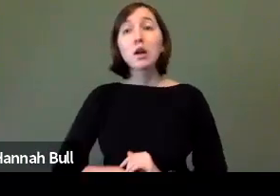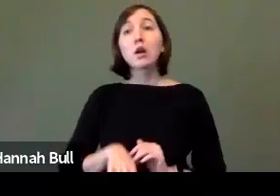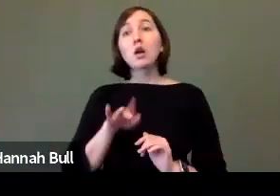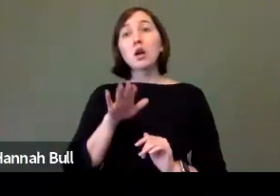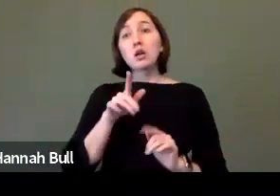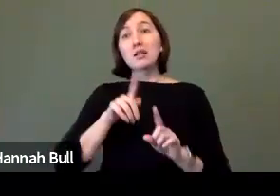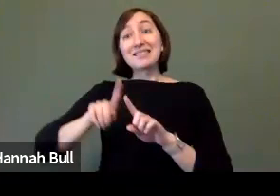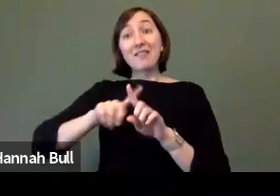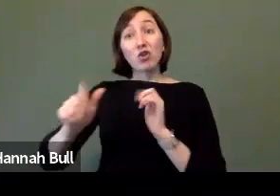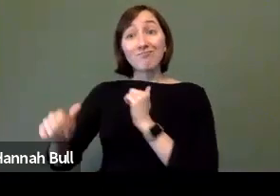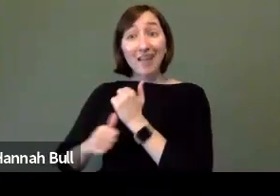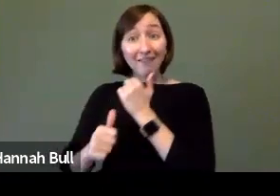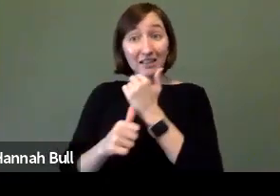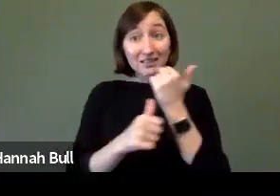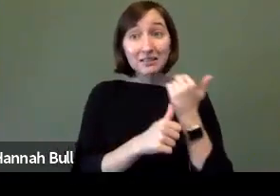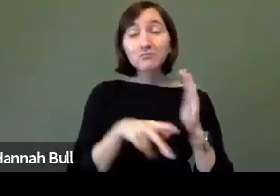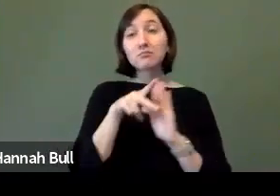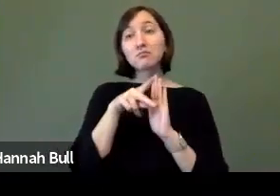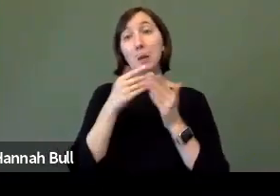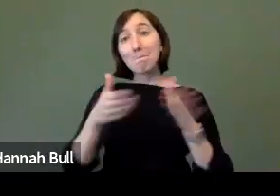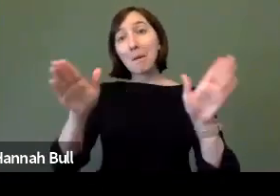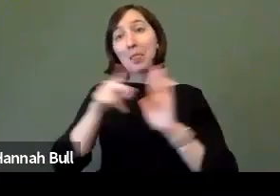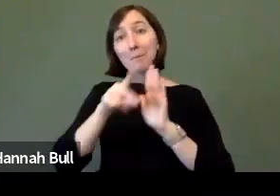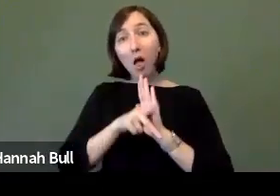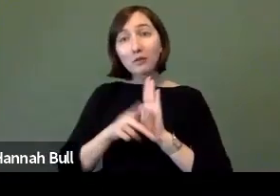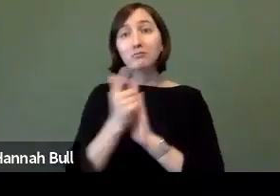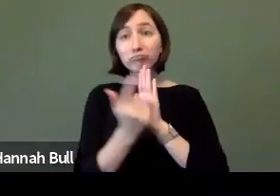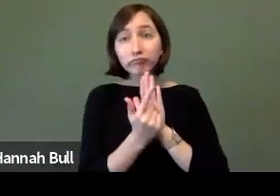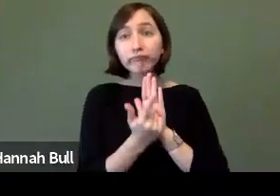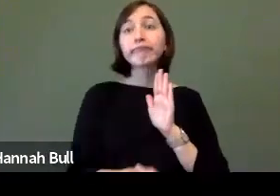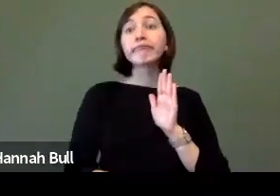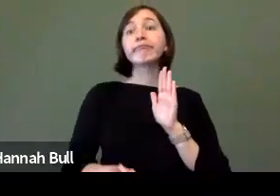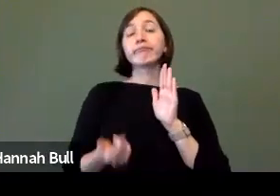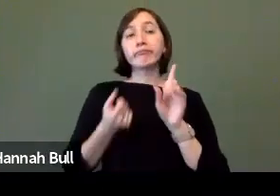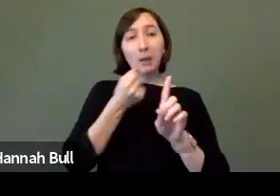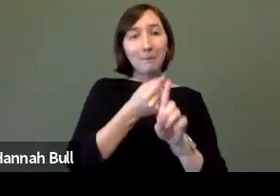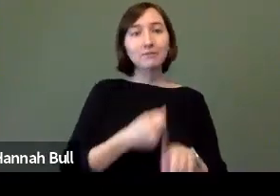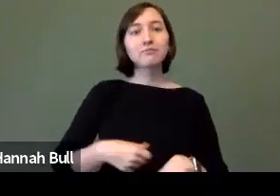around things such as public policy. They have a help line that I'll share in a bit.